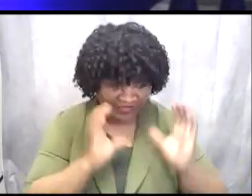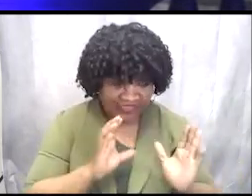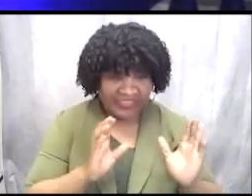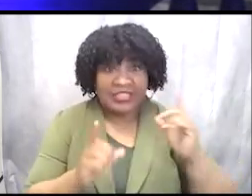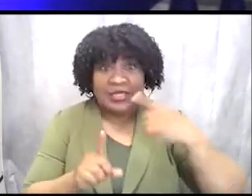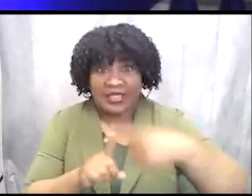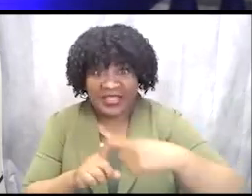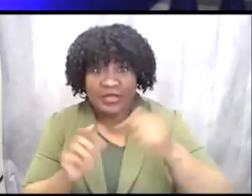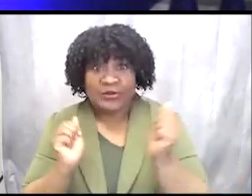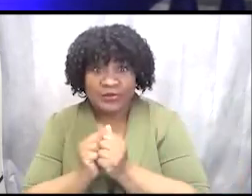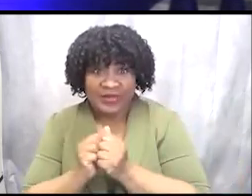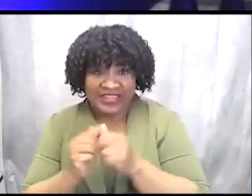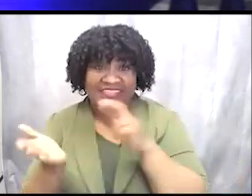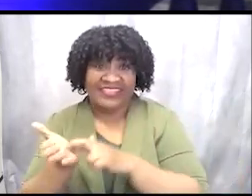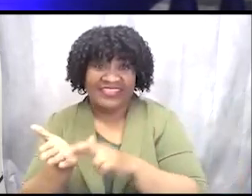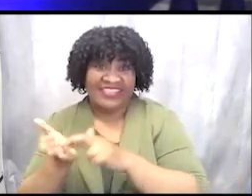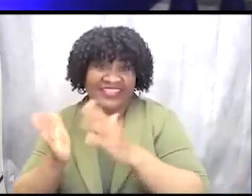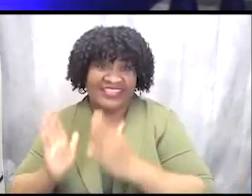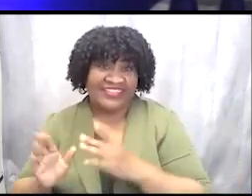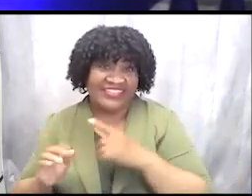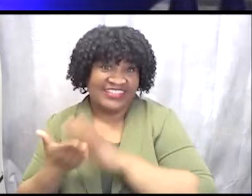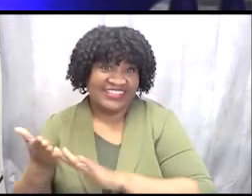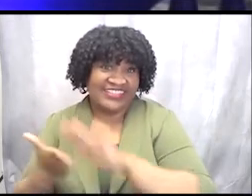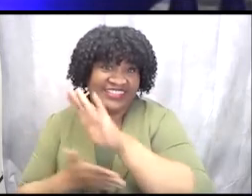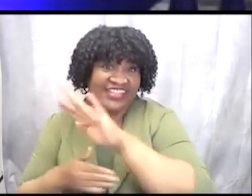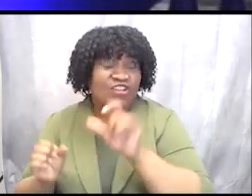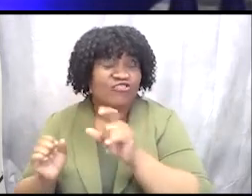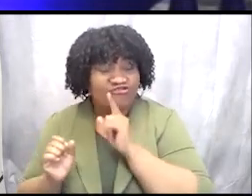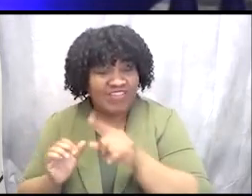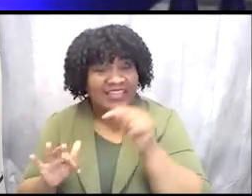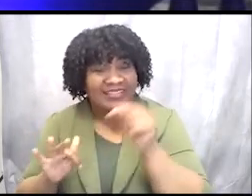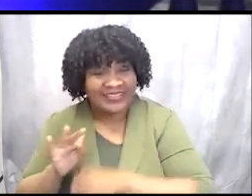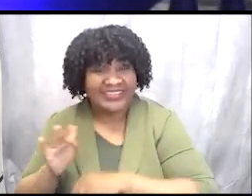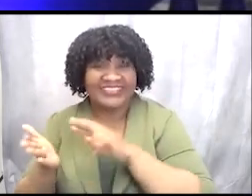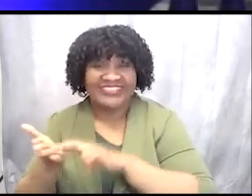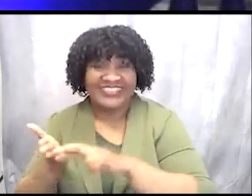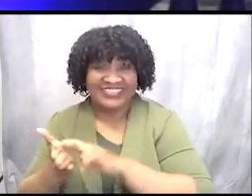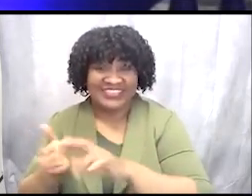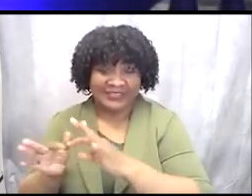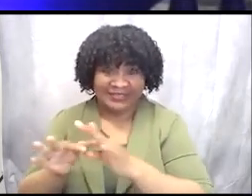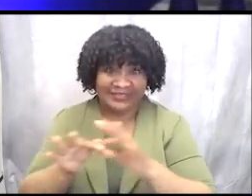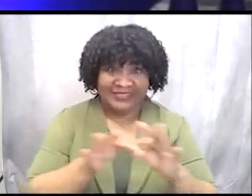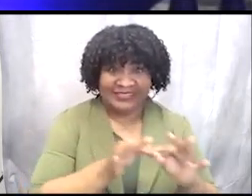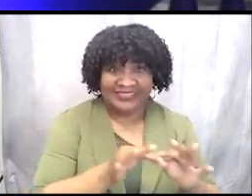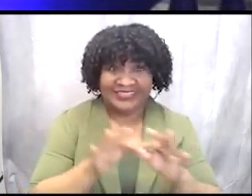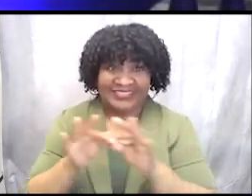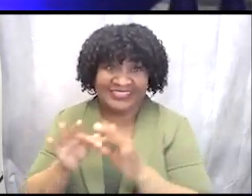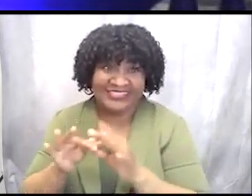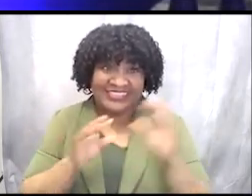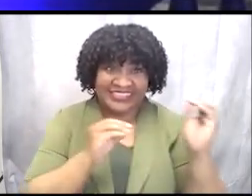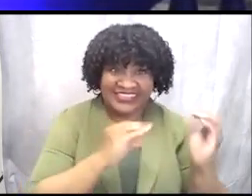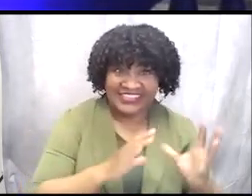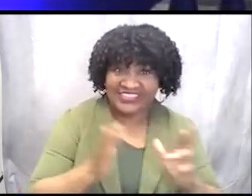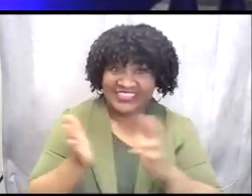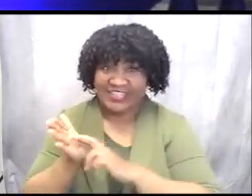together with the institutions who do real research, the marrying of those two,